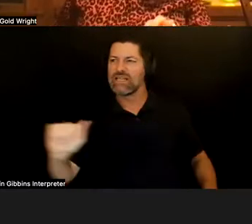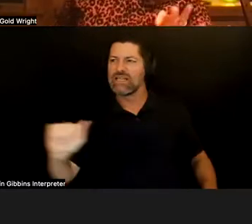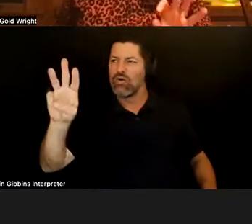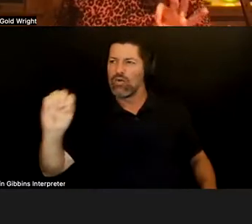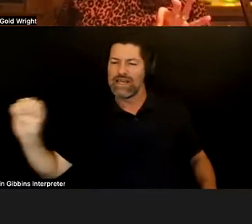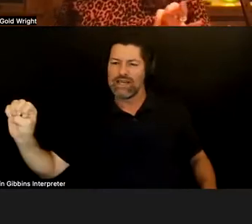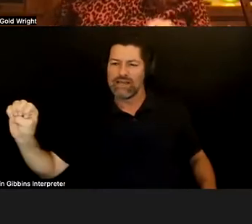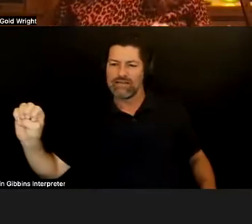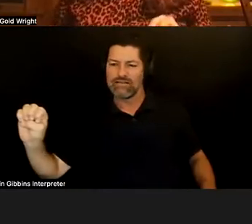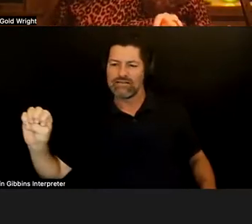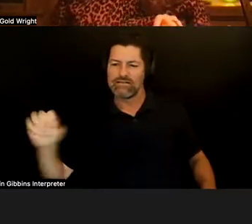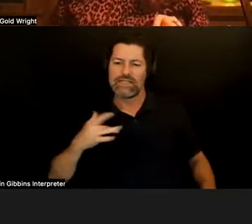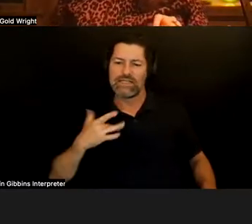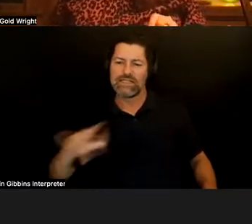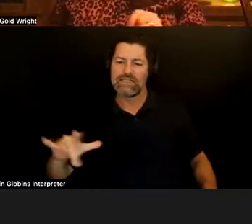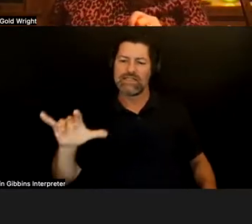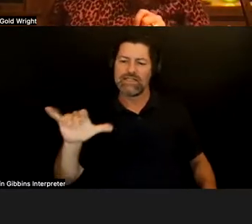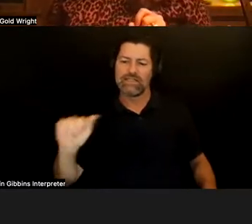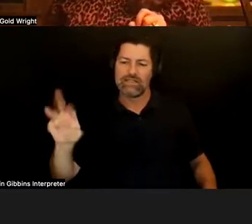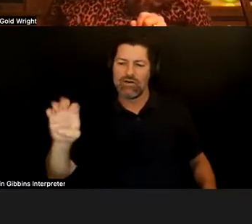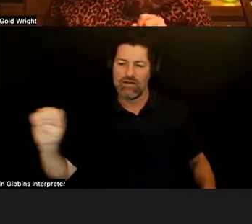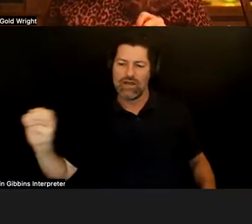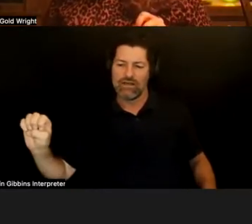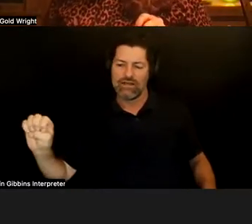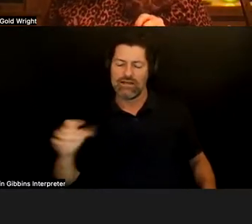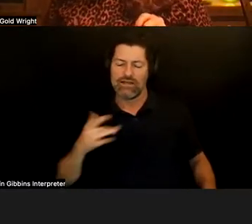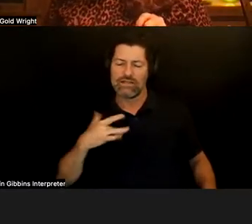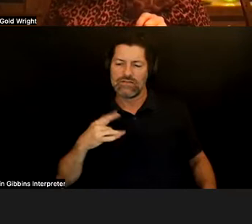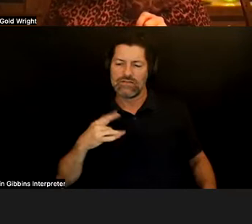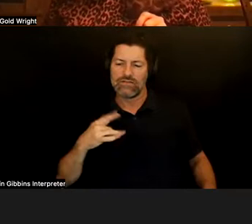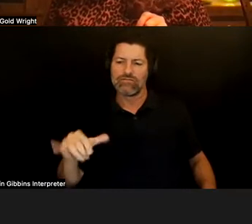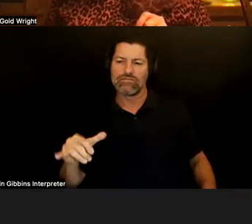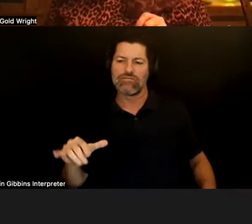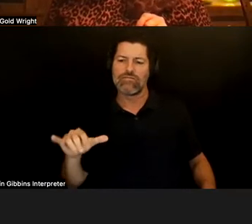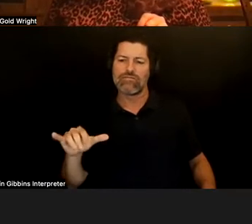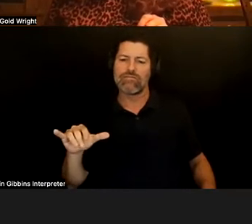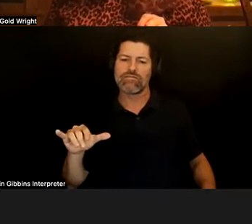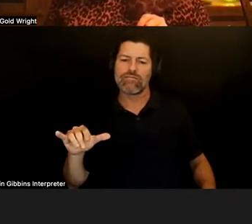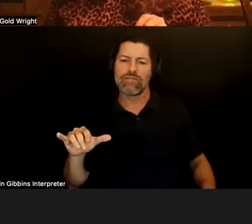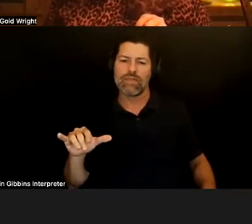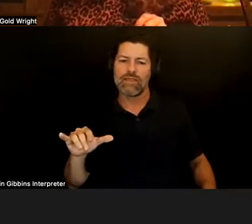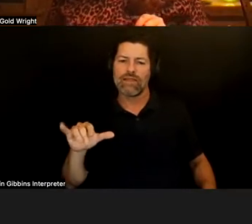what is kind of used. 20:22:23 Yahweh is is just an anglicization